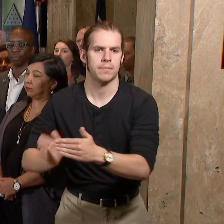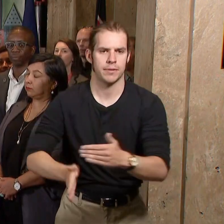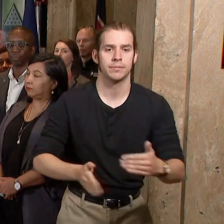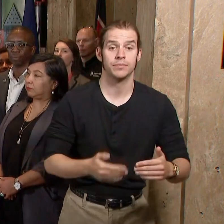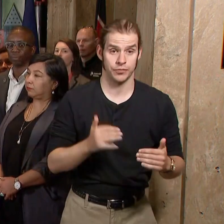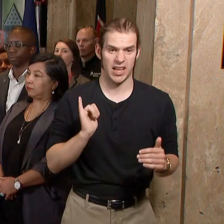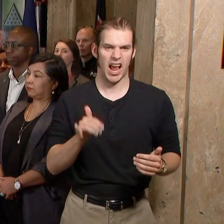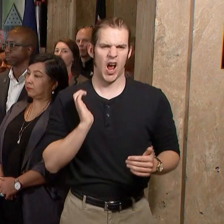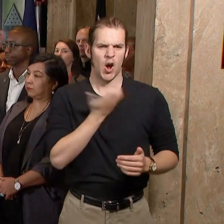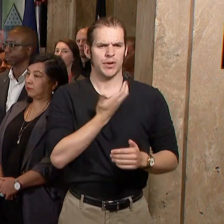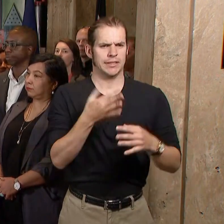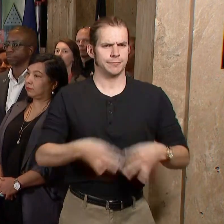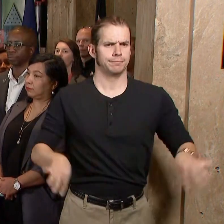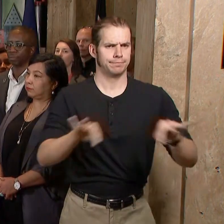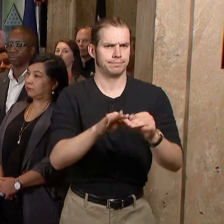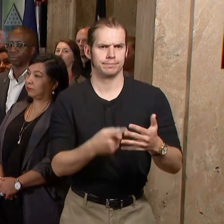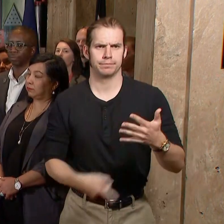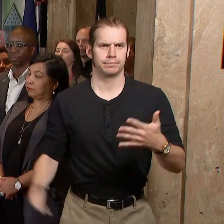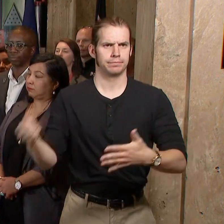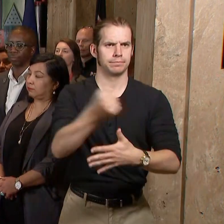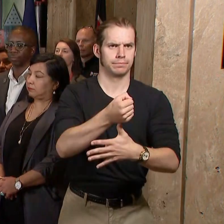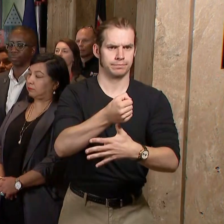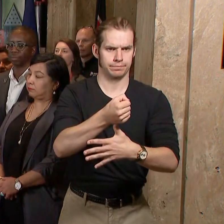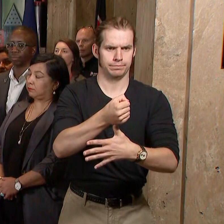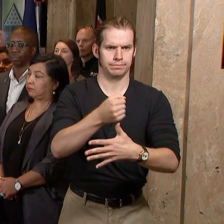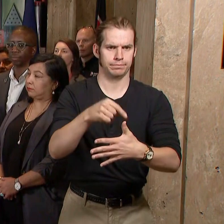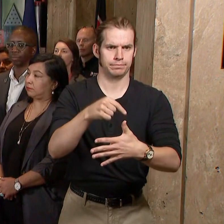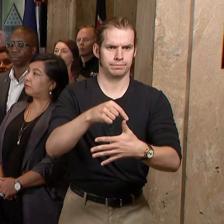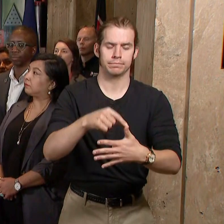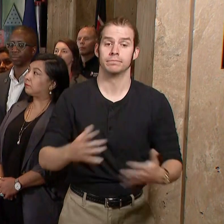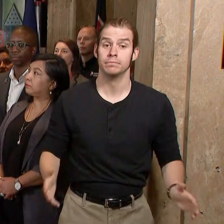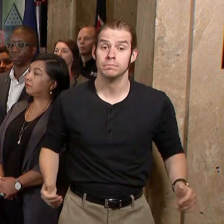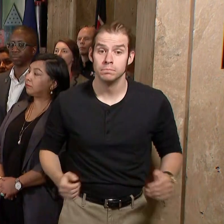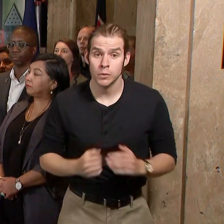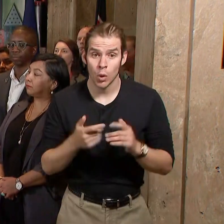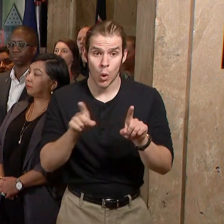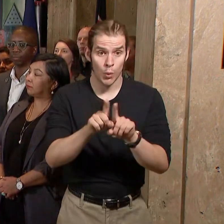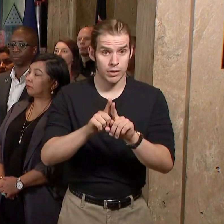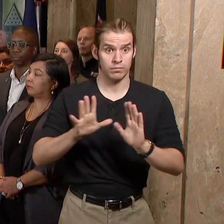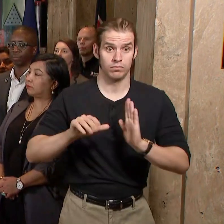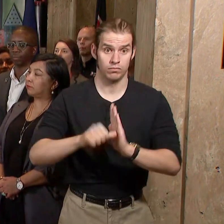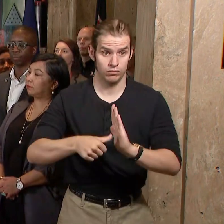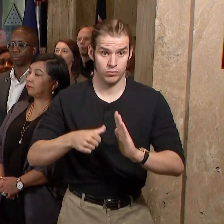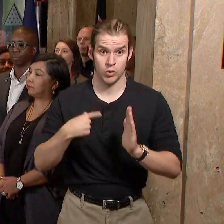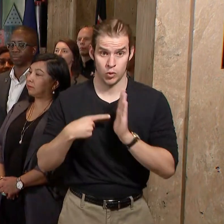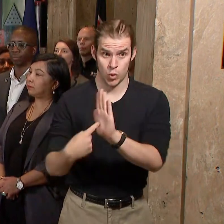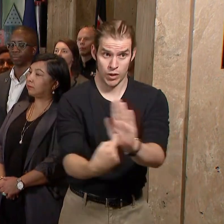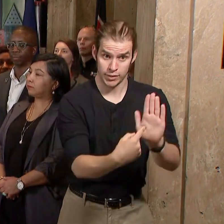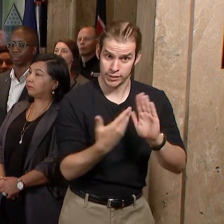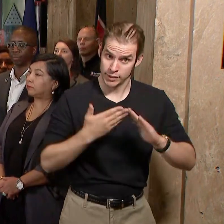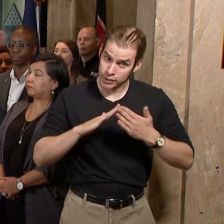I think for us. It also sets a real message to all the rest of the city that we are deeply focused on this. We want their help, we want their voices, we want their involvement,